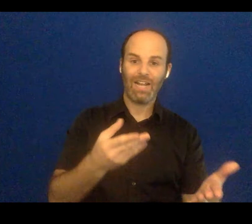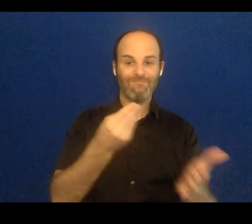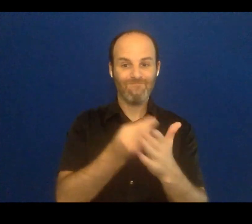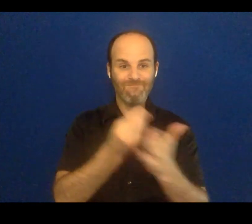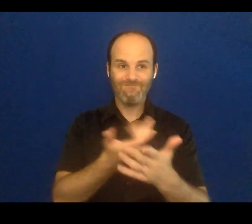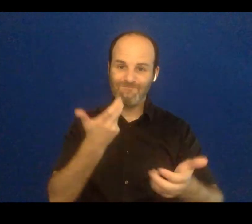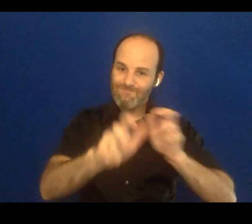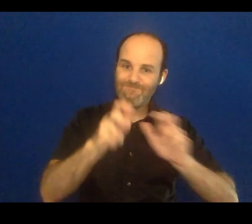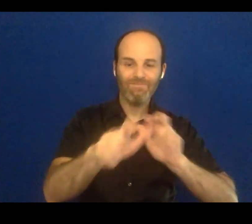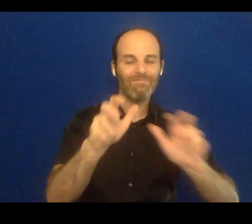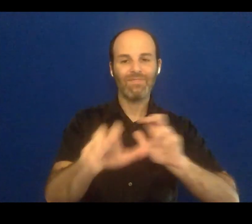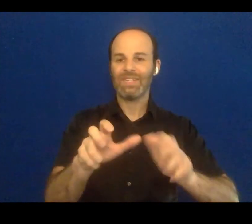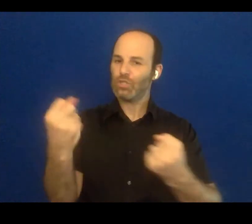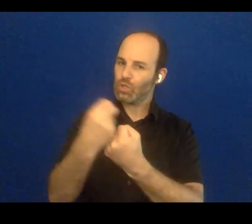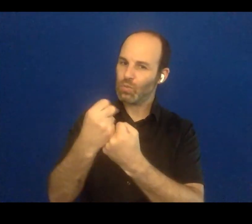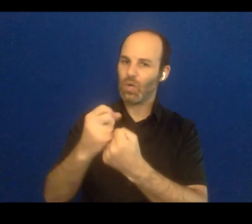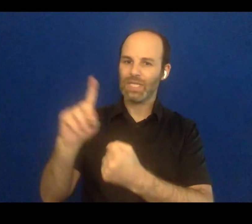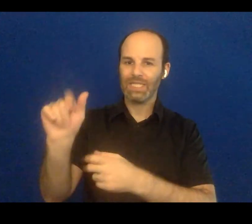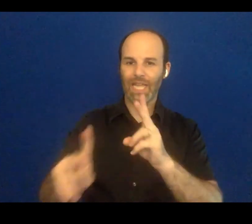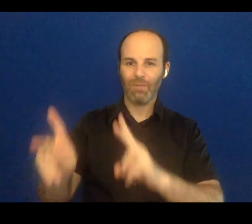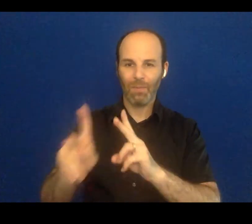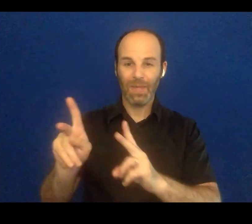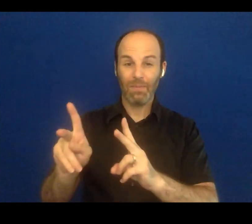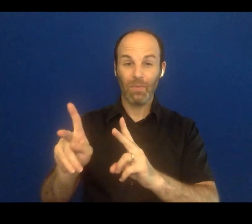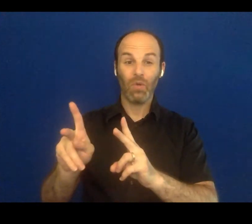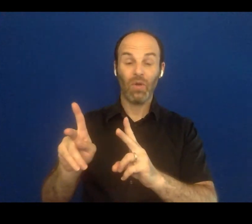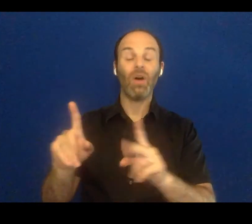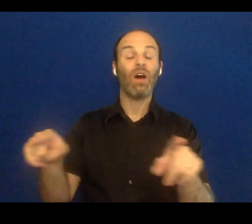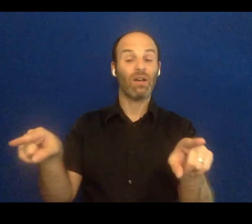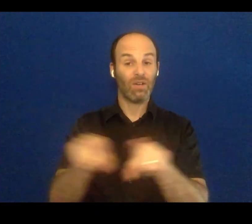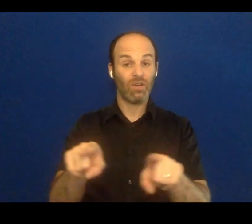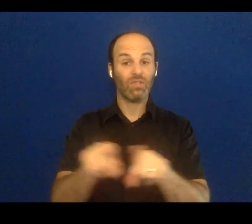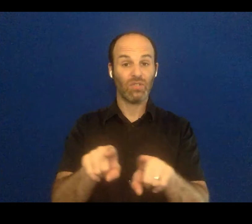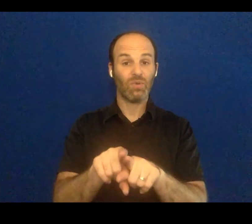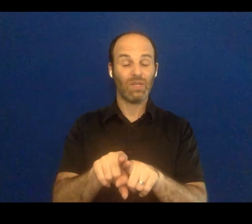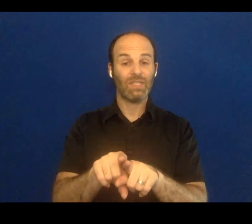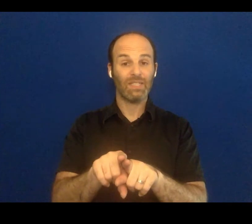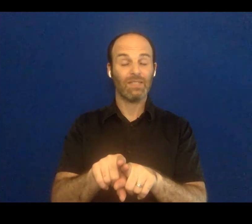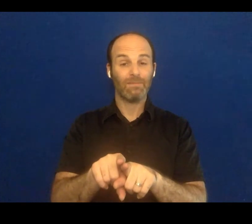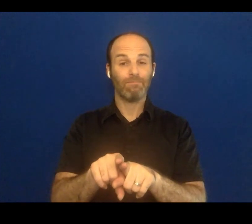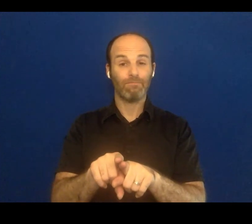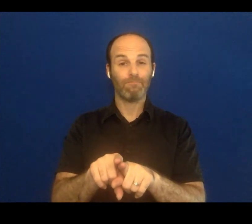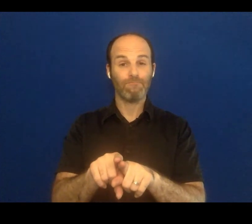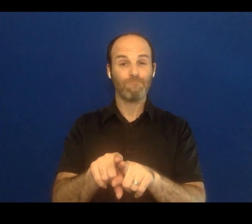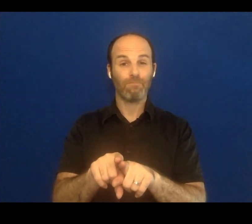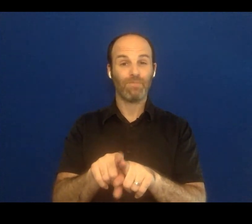MEANS SUPPORTING DISABLED PEOPLE WHO ARE TRYING TO DO THIS WORK AND ALSO A CHANGE IN THE WAY